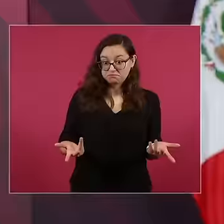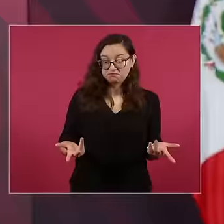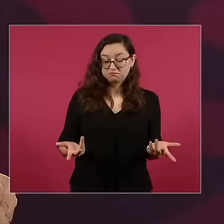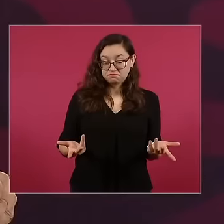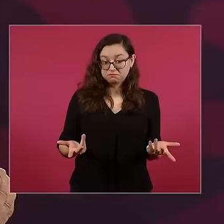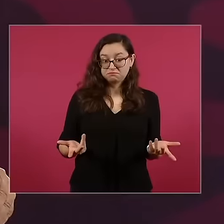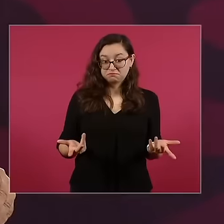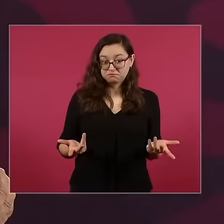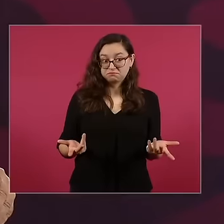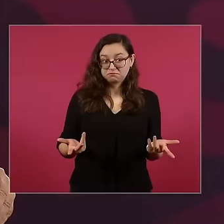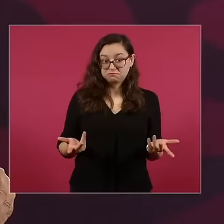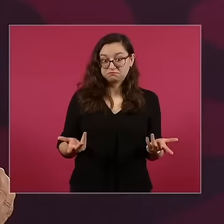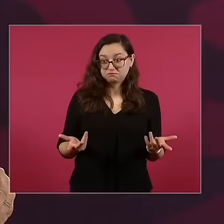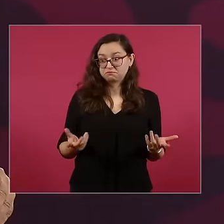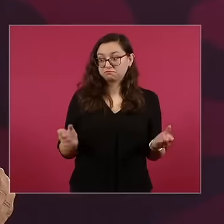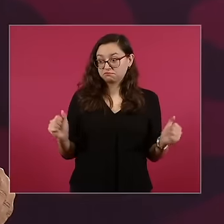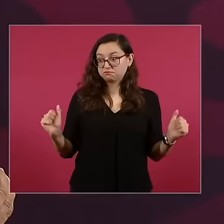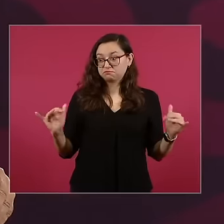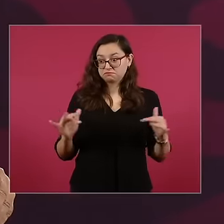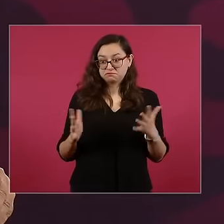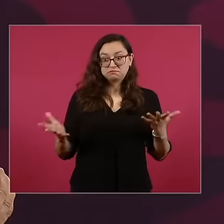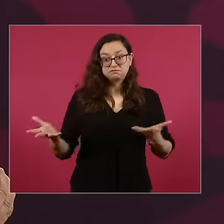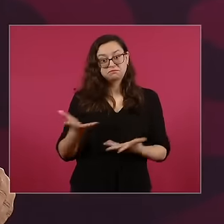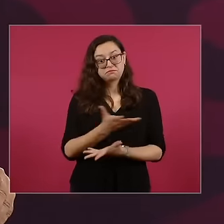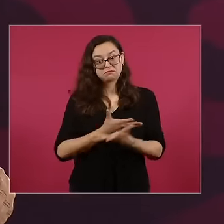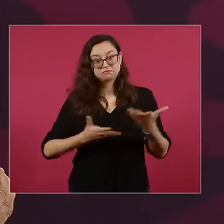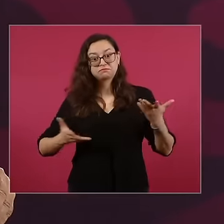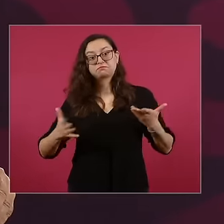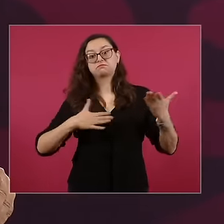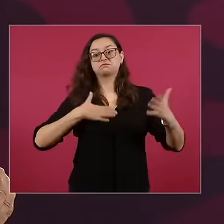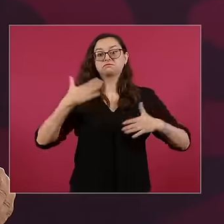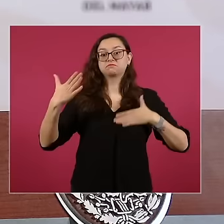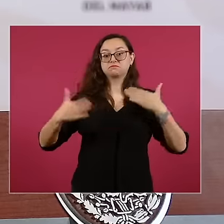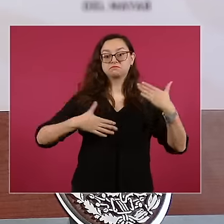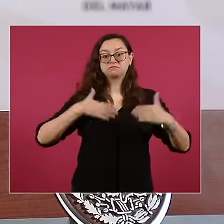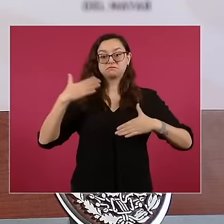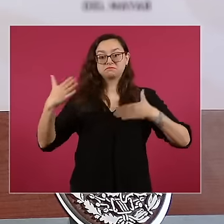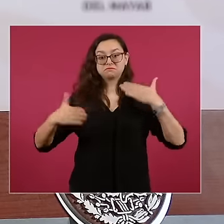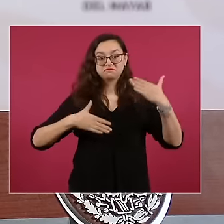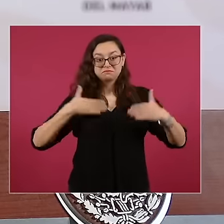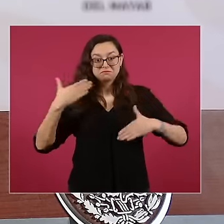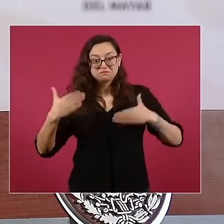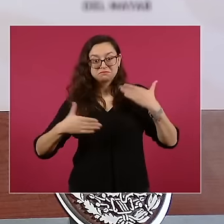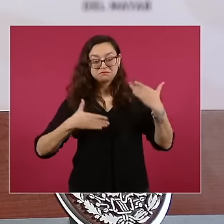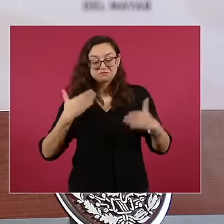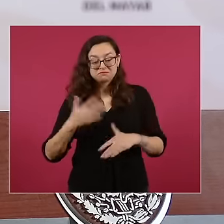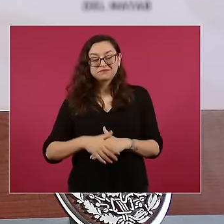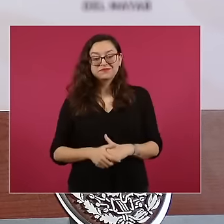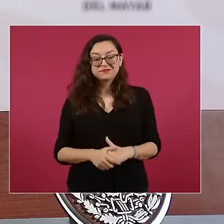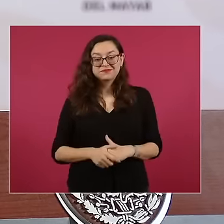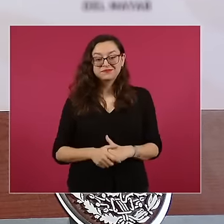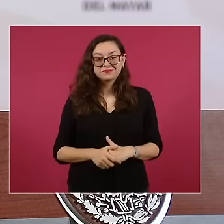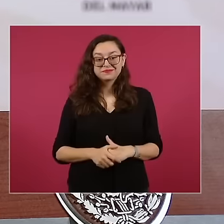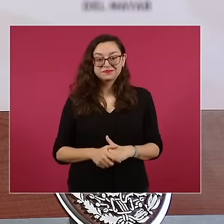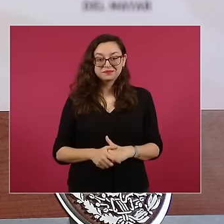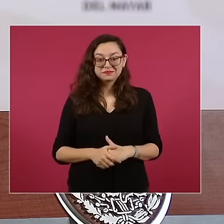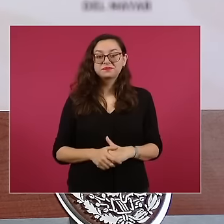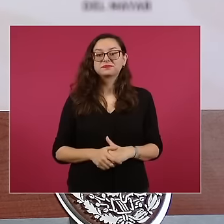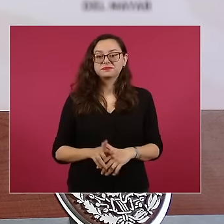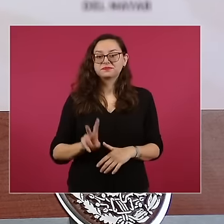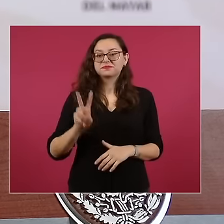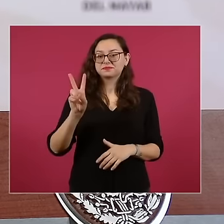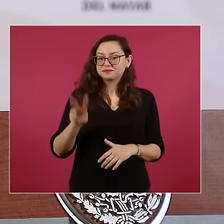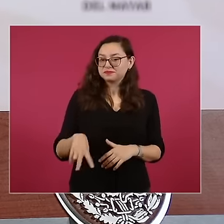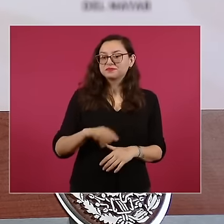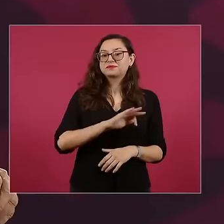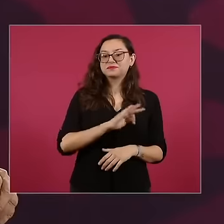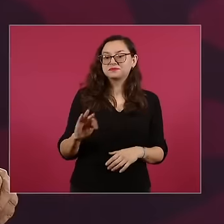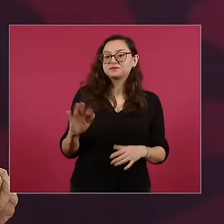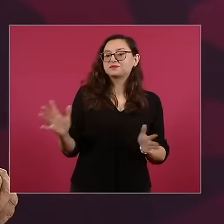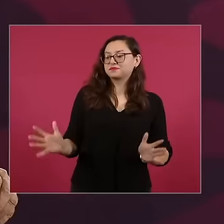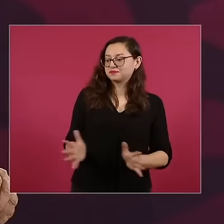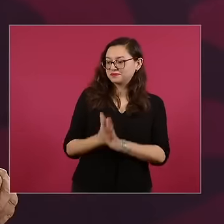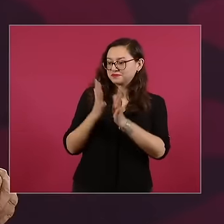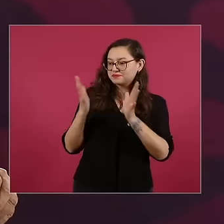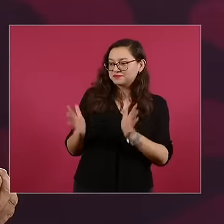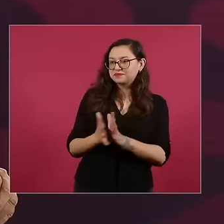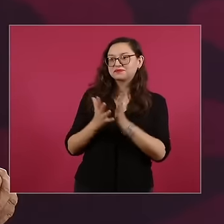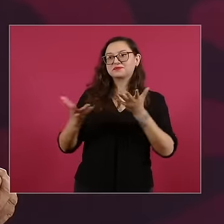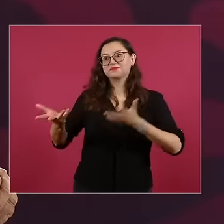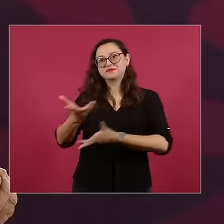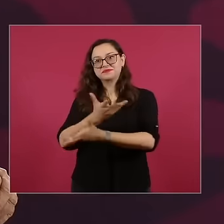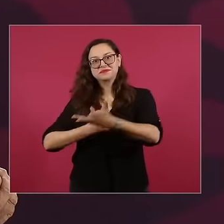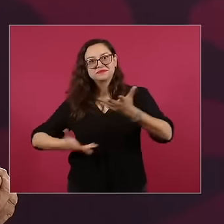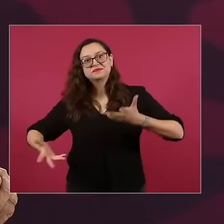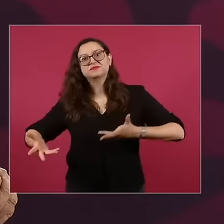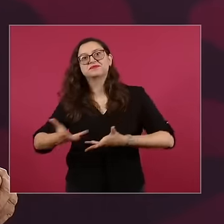a very good celebration and there are many reasons to participate because in what